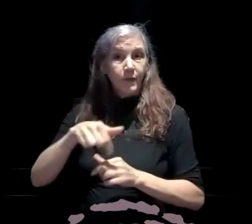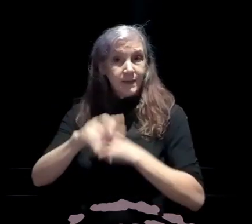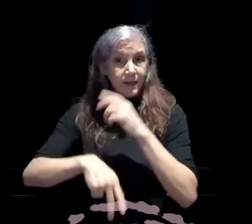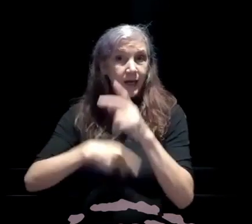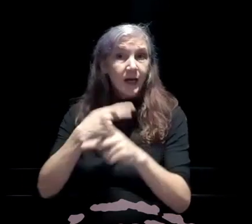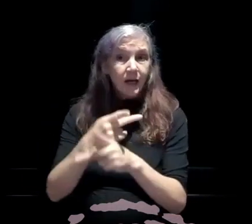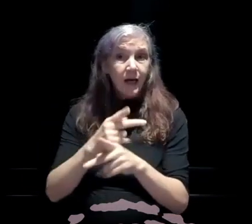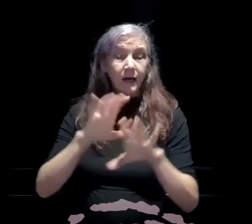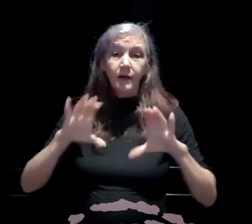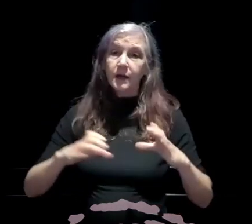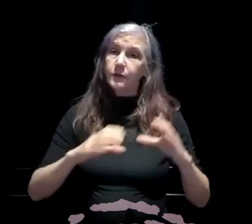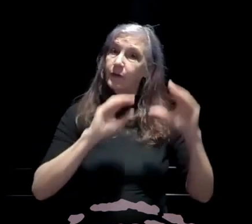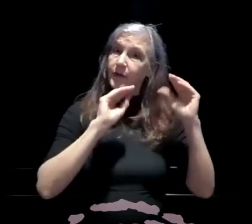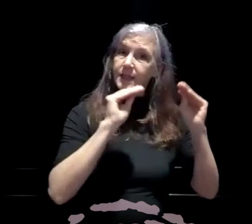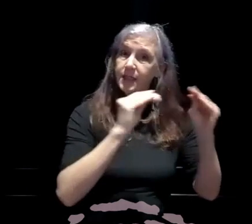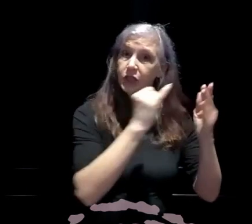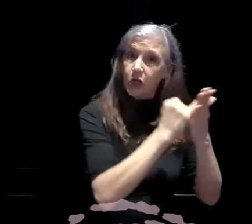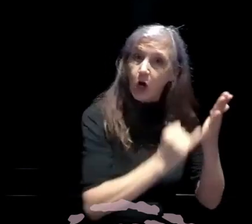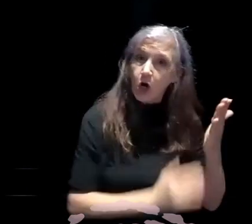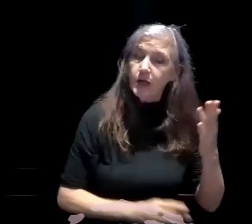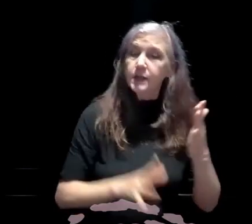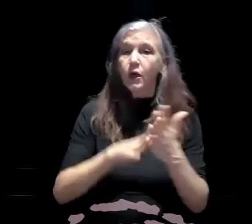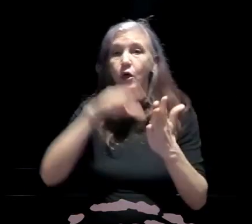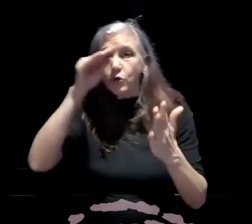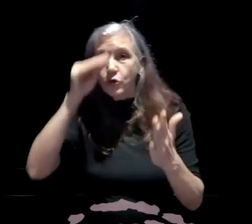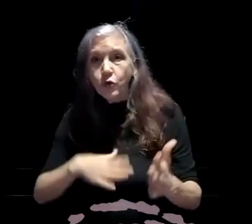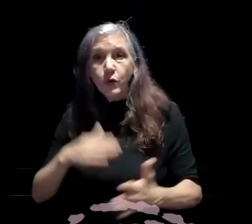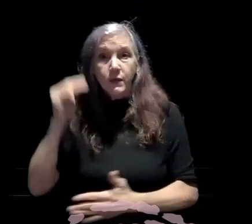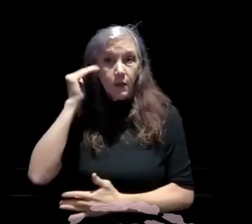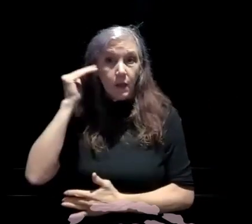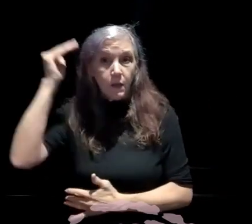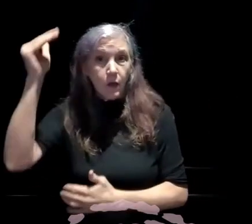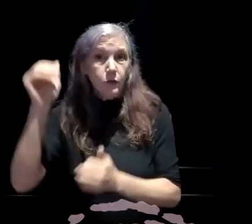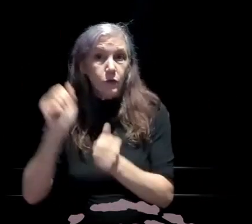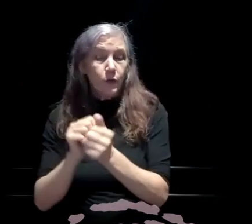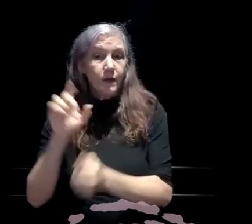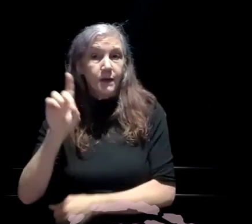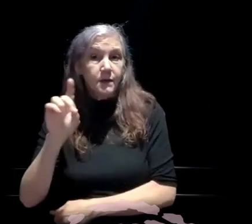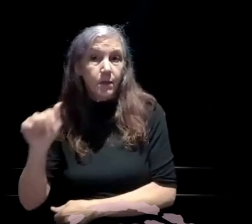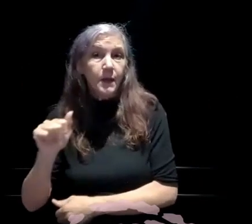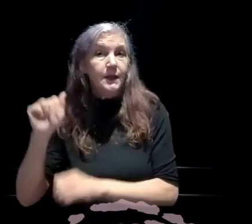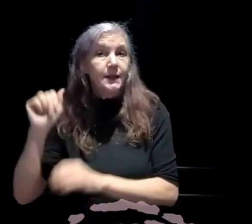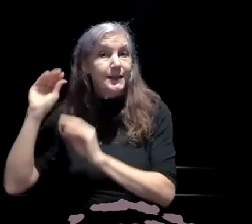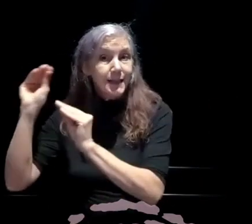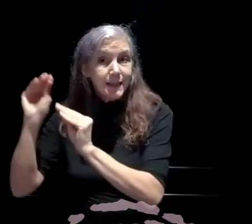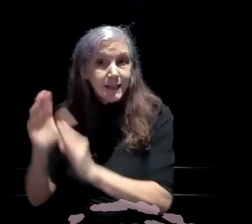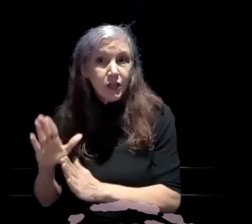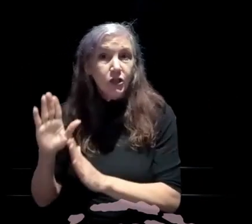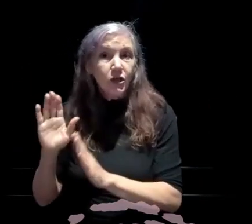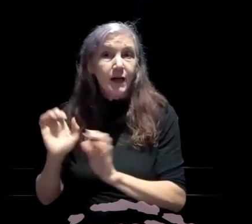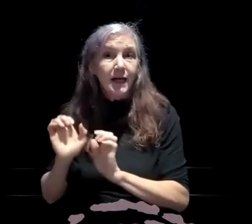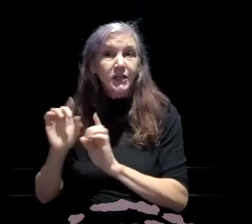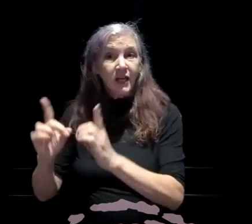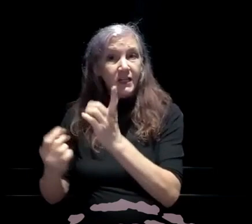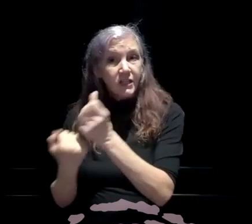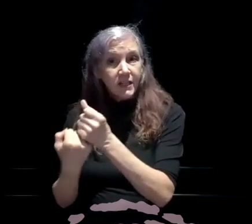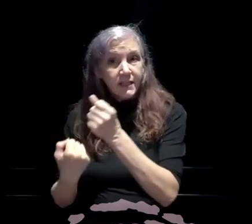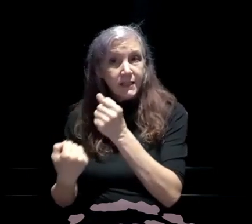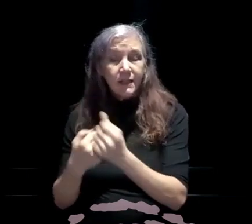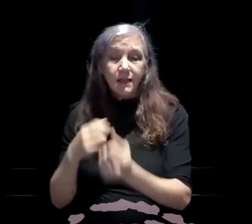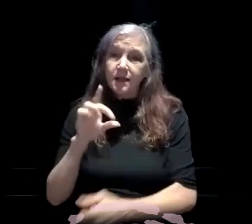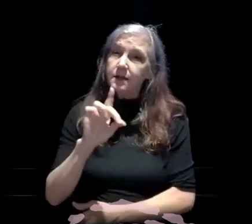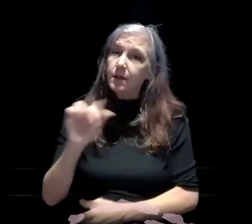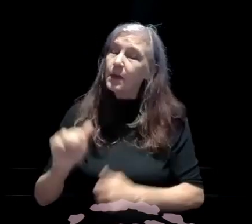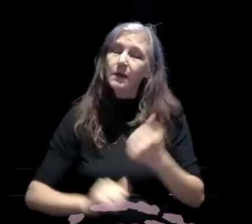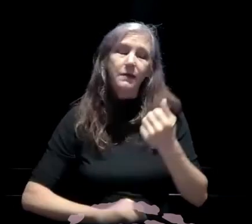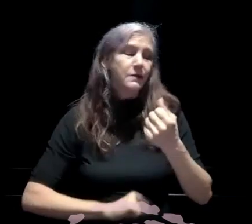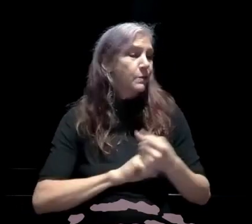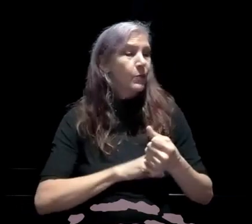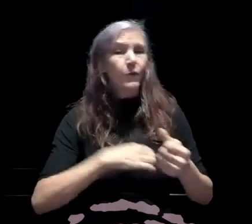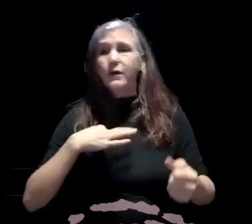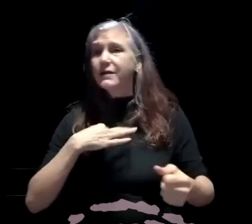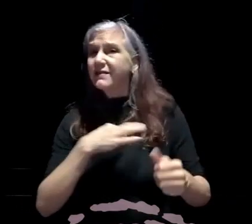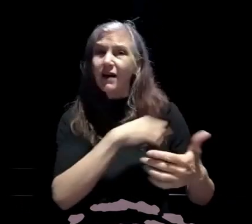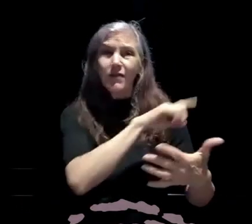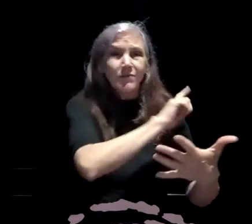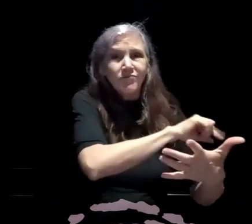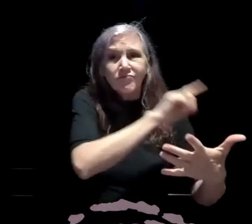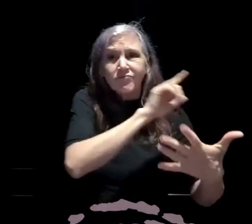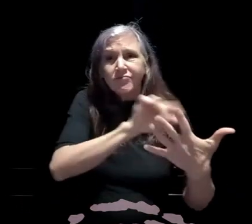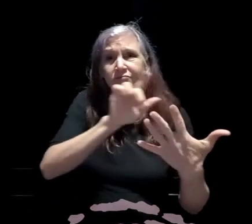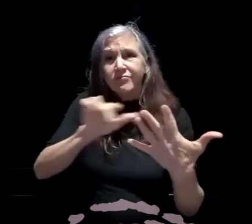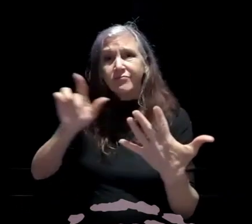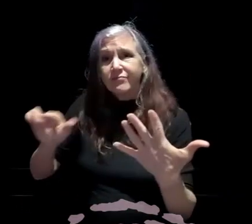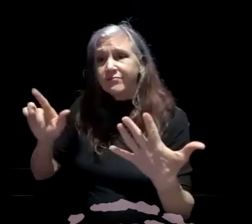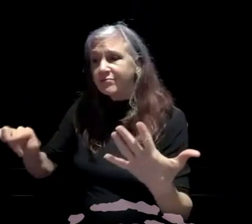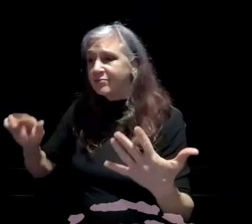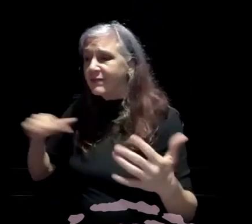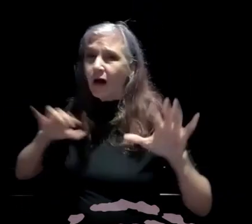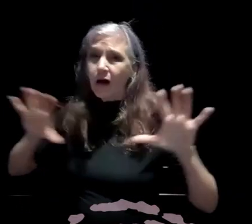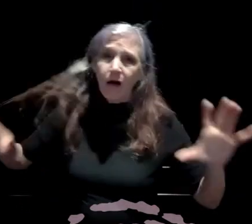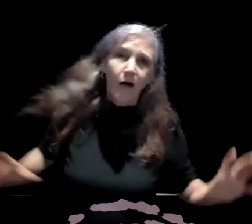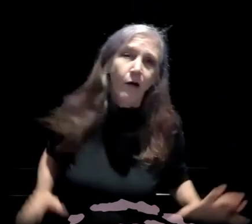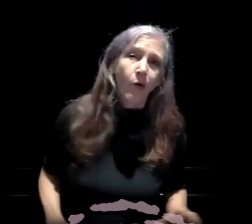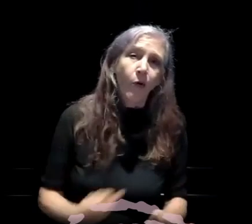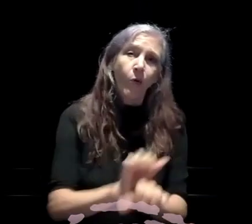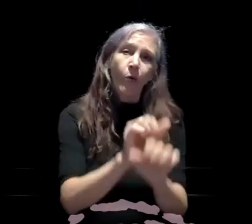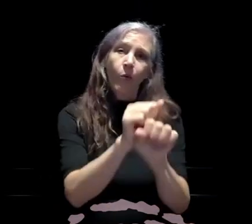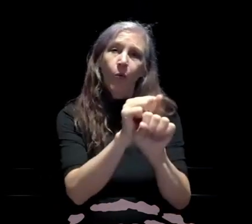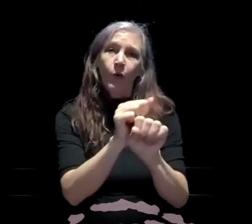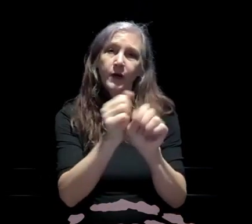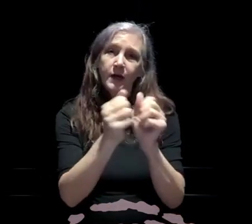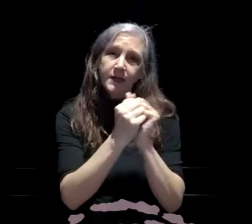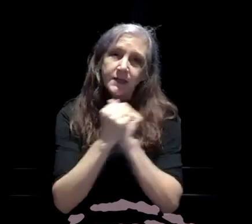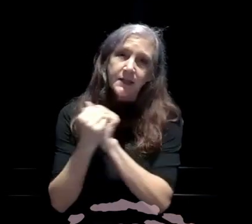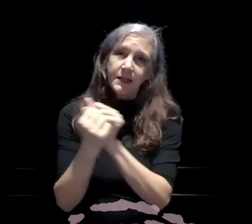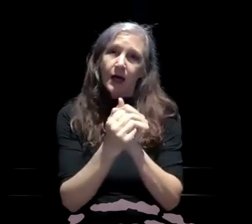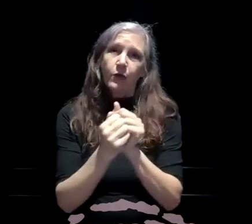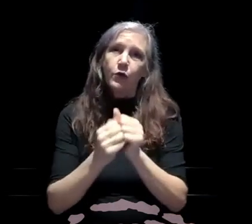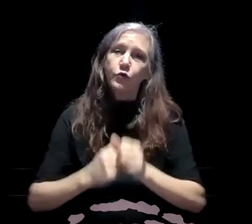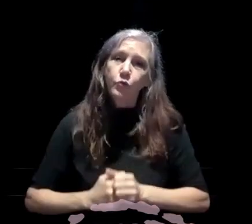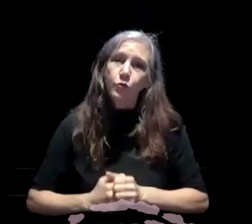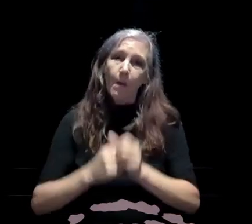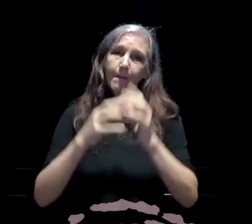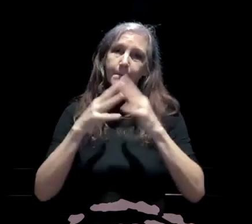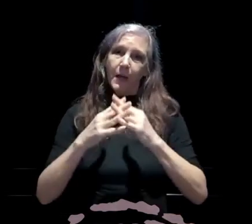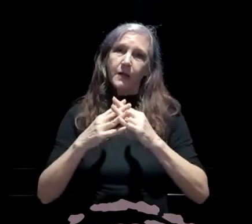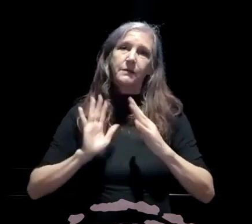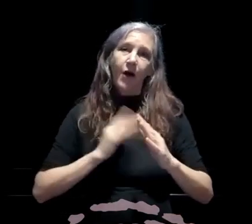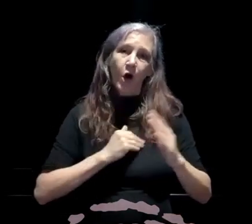Our teaching artists. Students and adults with disabilities, teachers, education assistants, disability support staff, all working with and alongside each other building community.